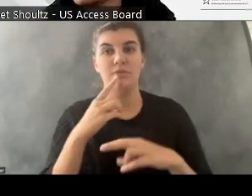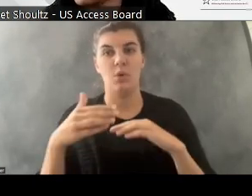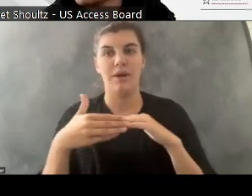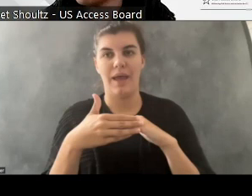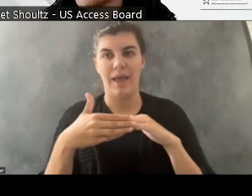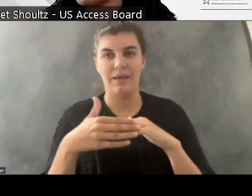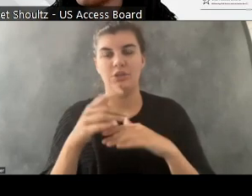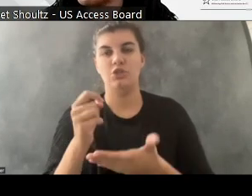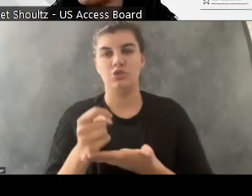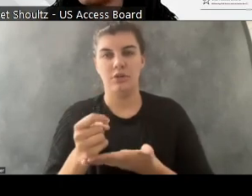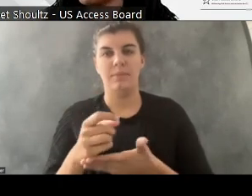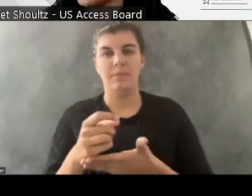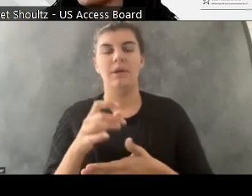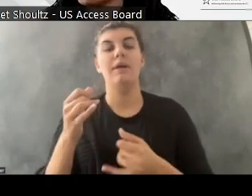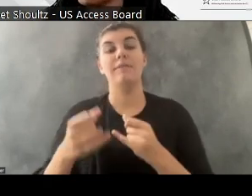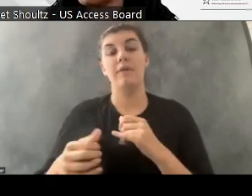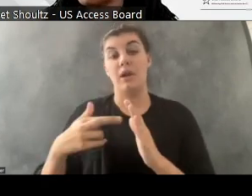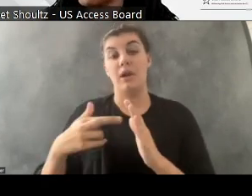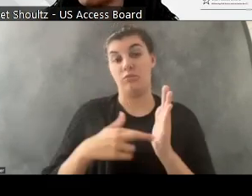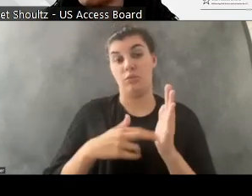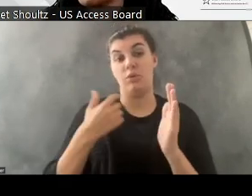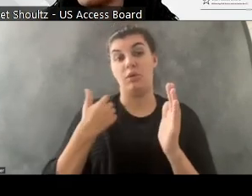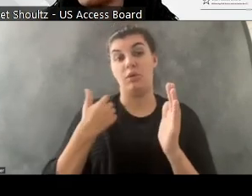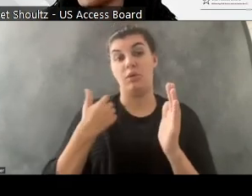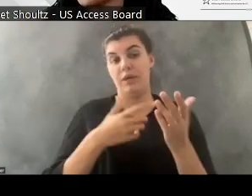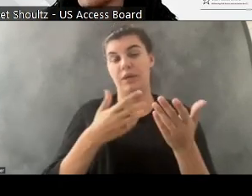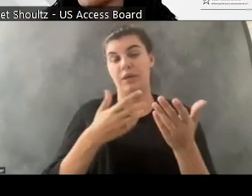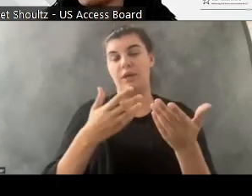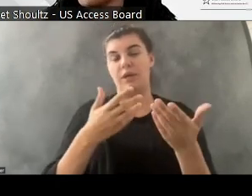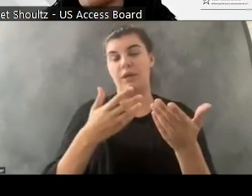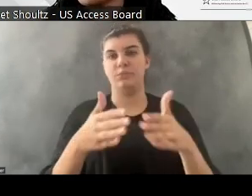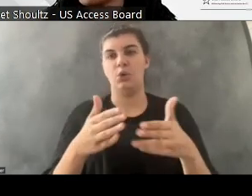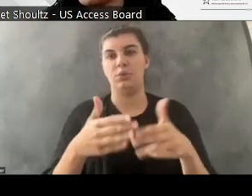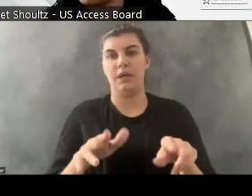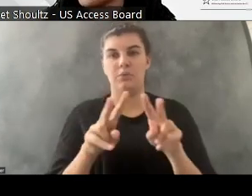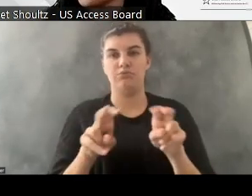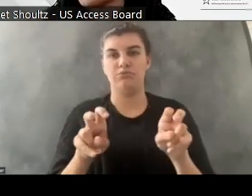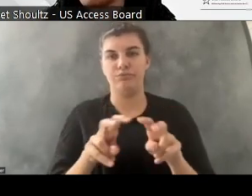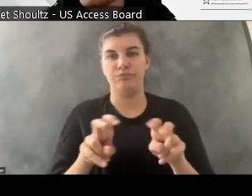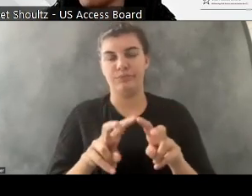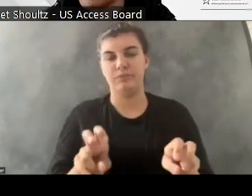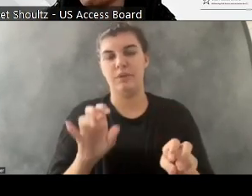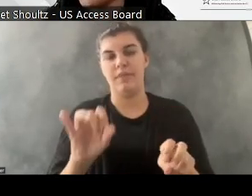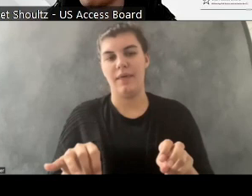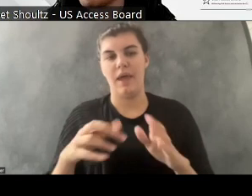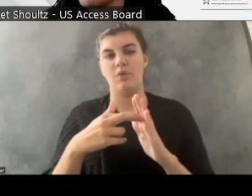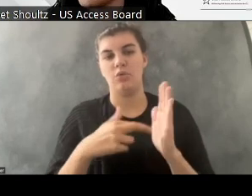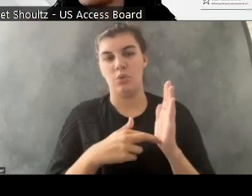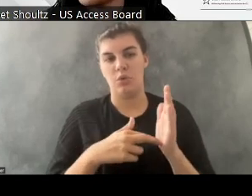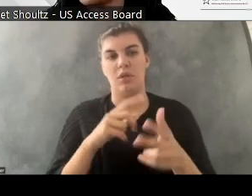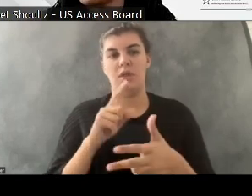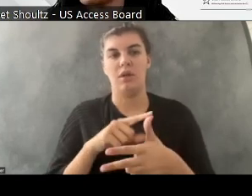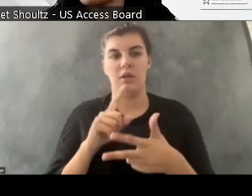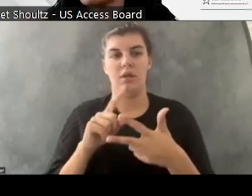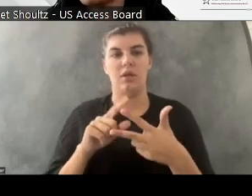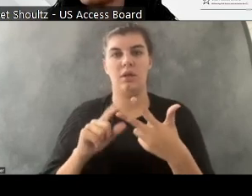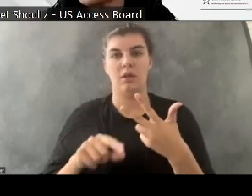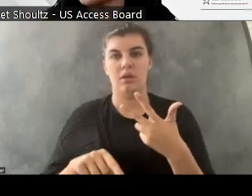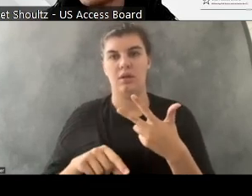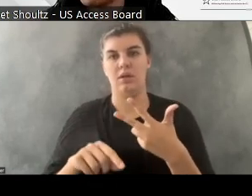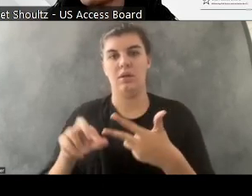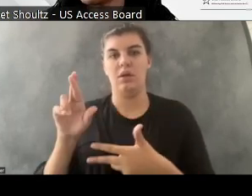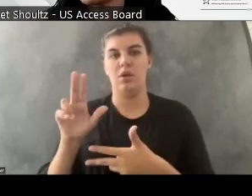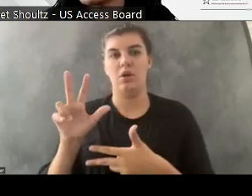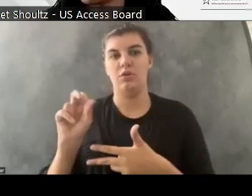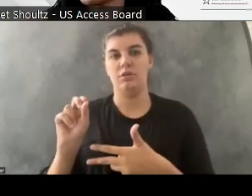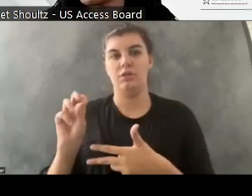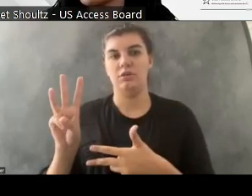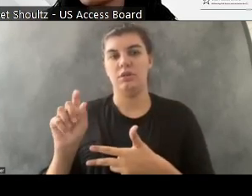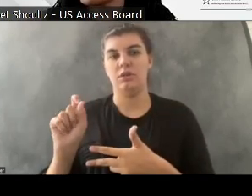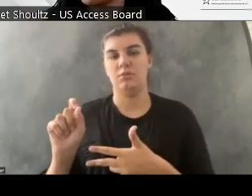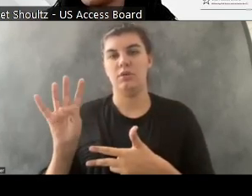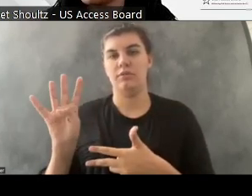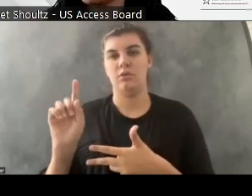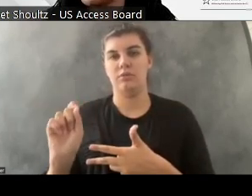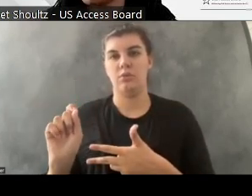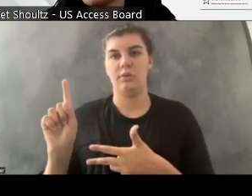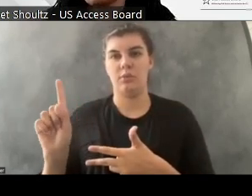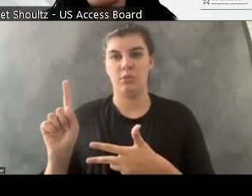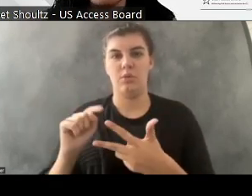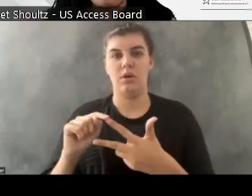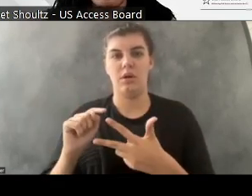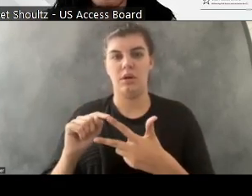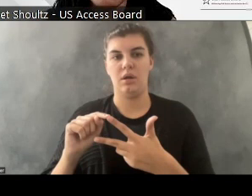So in the final rule we broke down that provision from the NPRM into a provision at R306 0.4.1 Edge